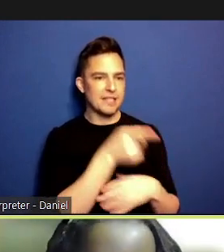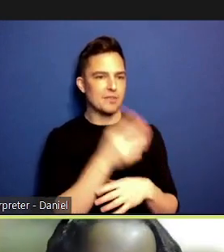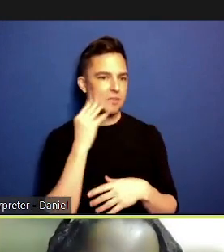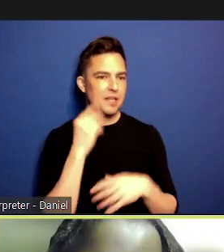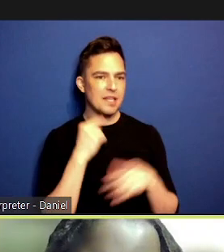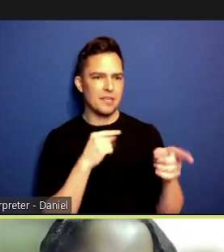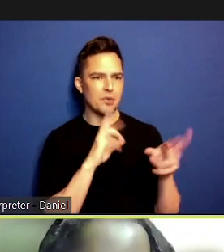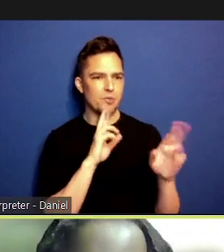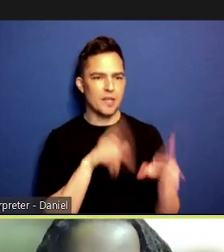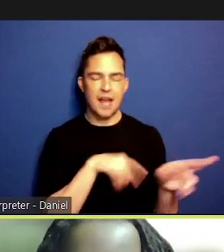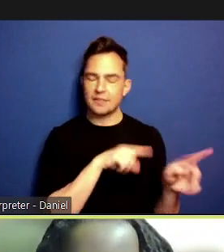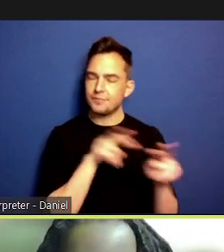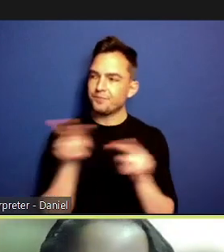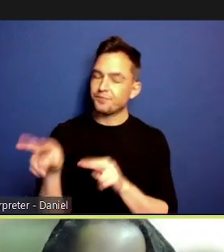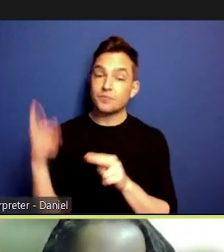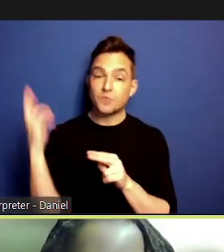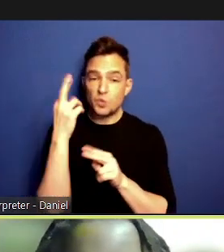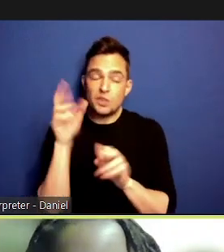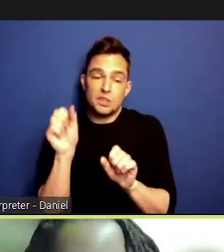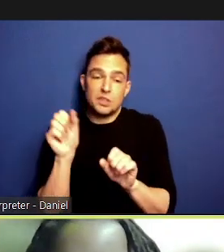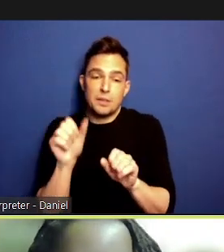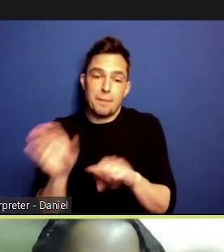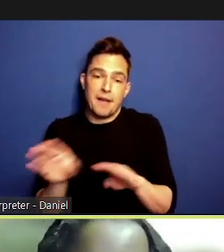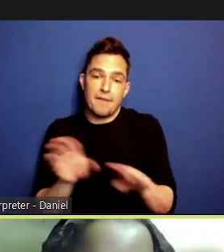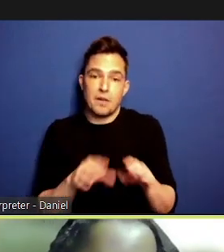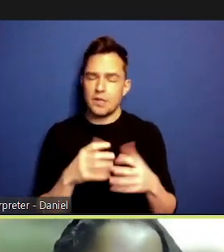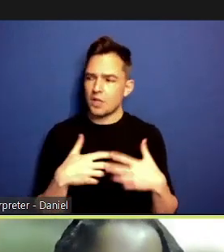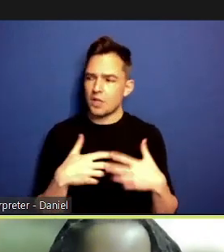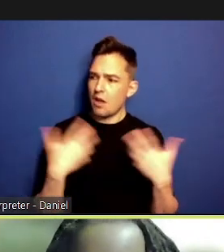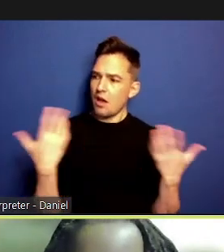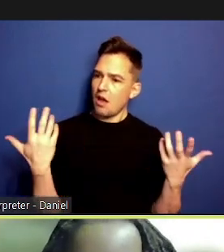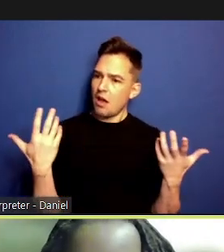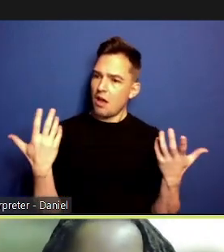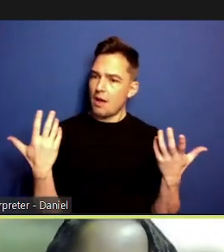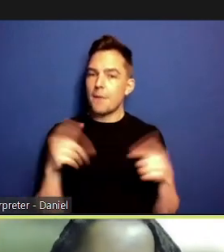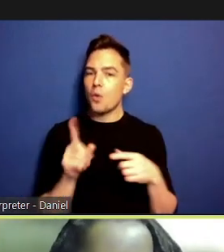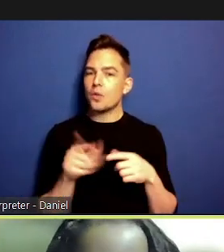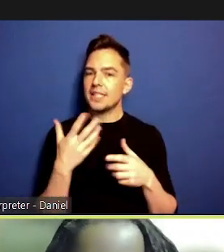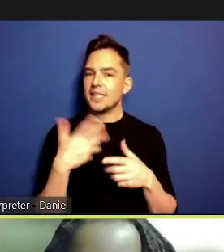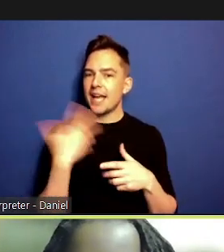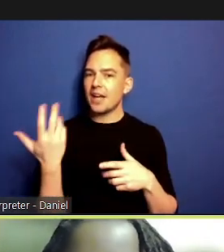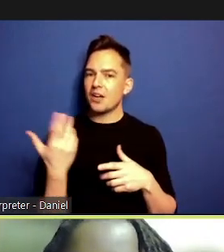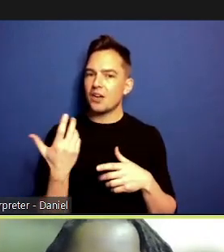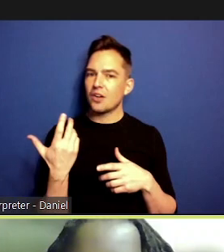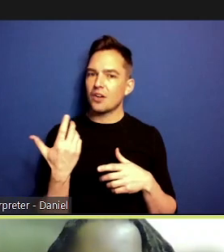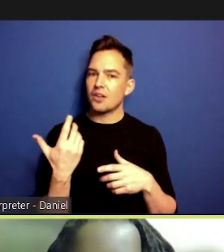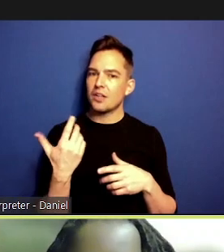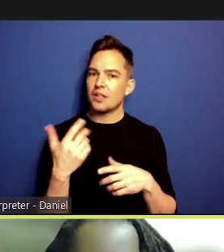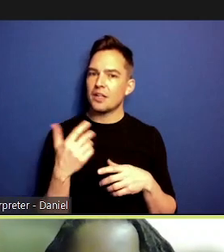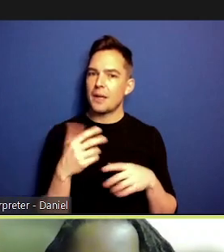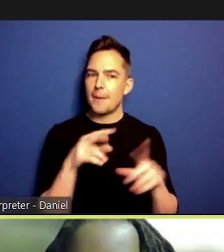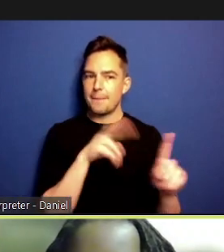to this reasonably by being angry and only his anger was policed in school, not so much